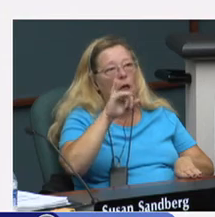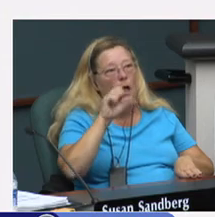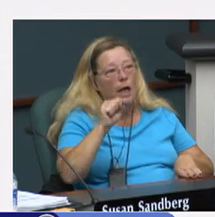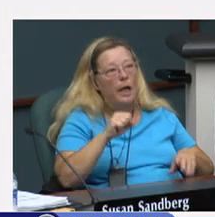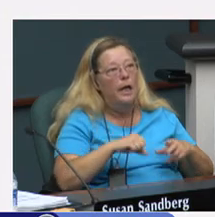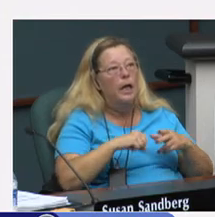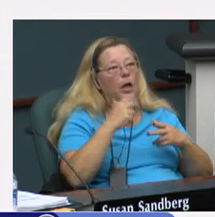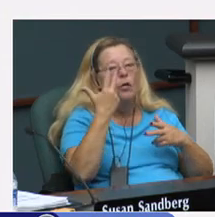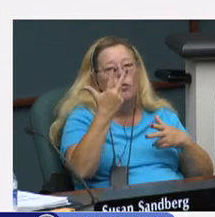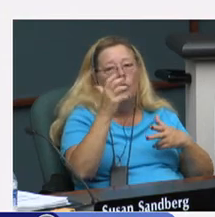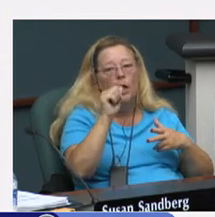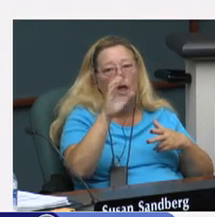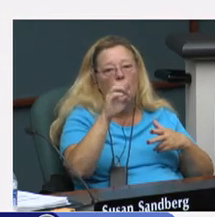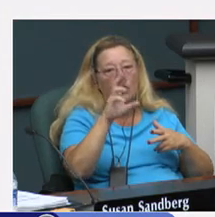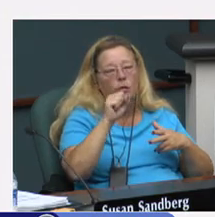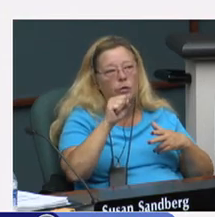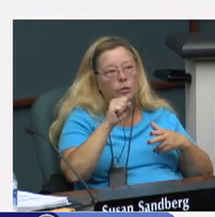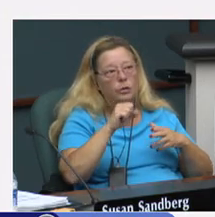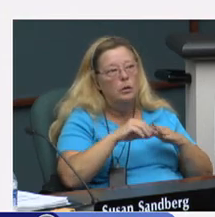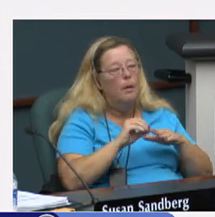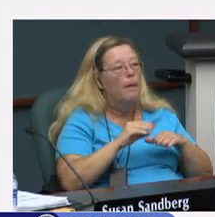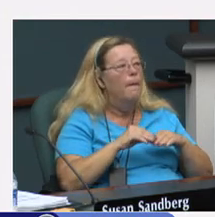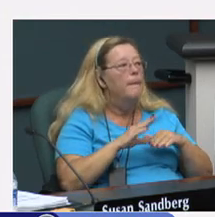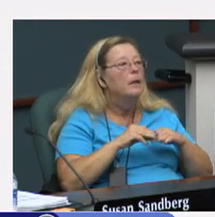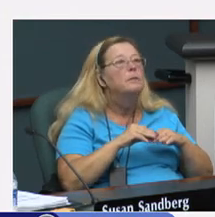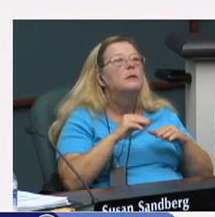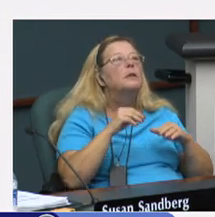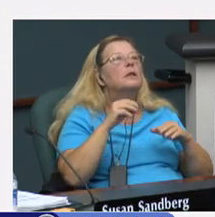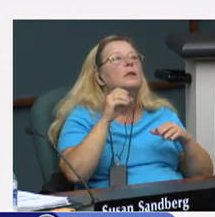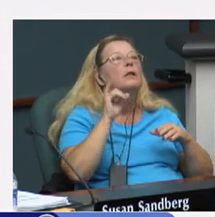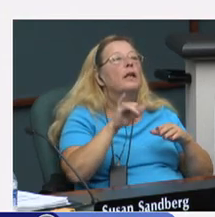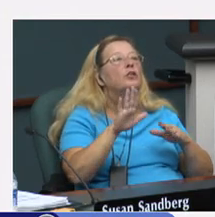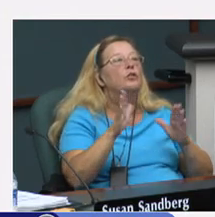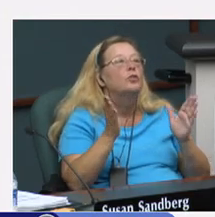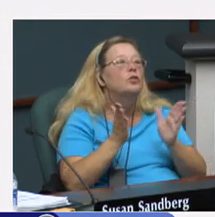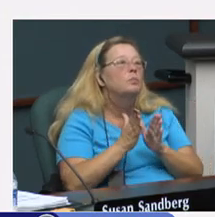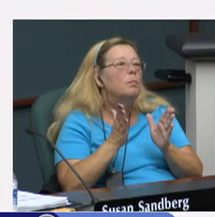maximum so again that's designed for your kind of small-scale subdivision